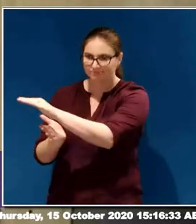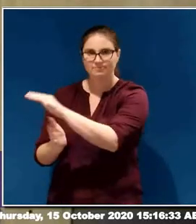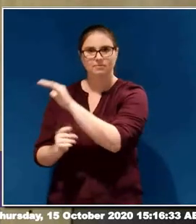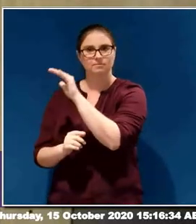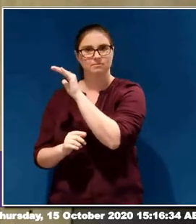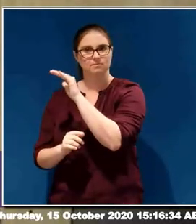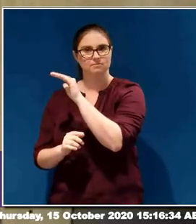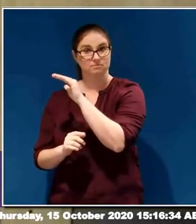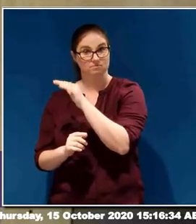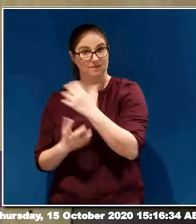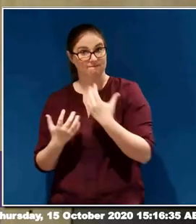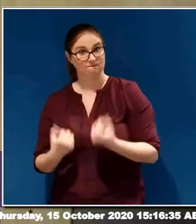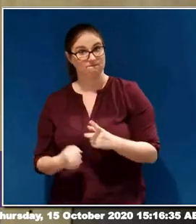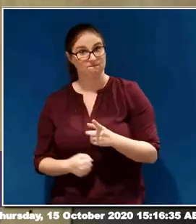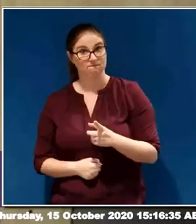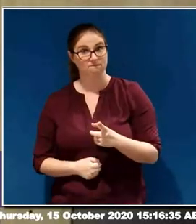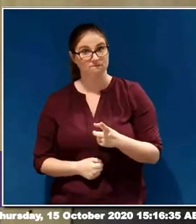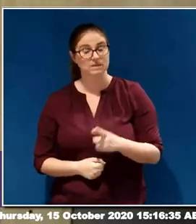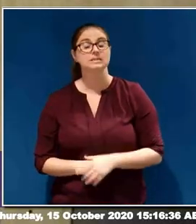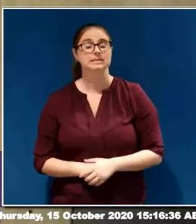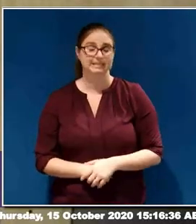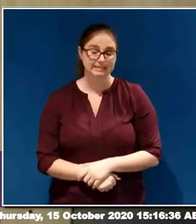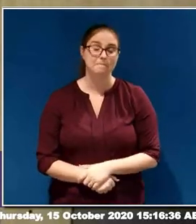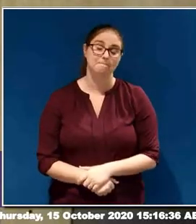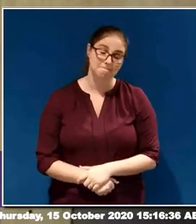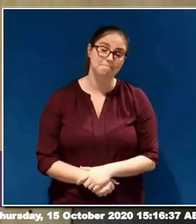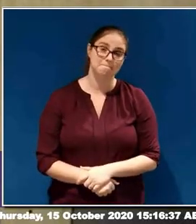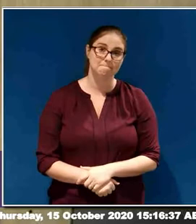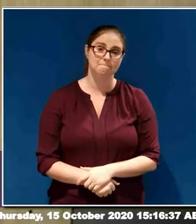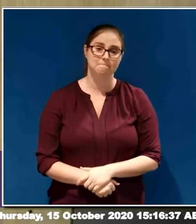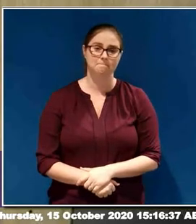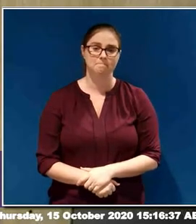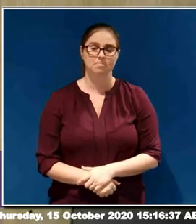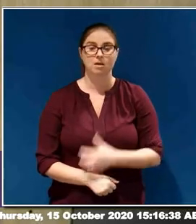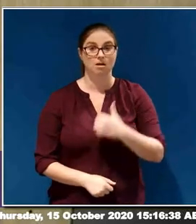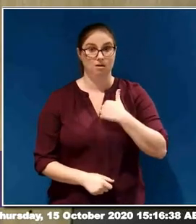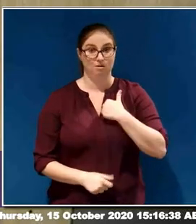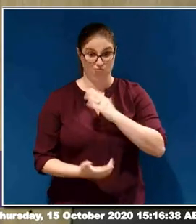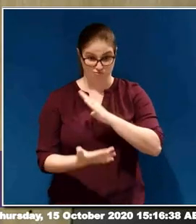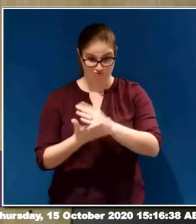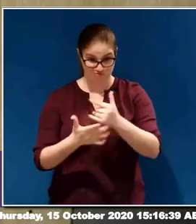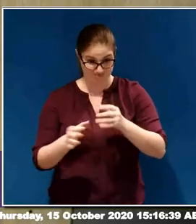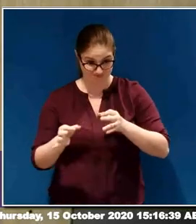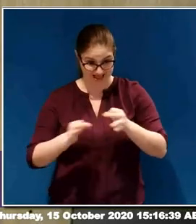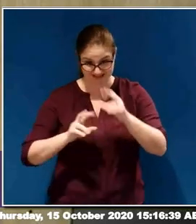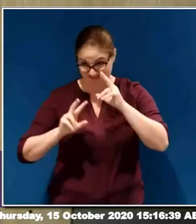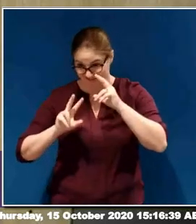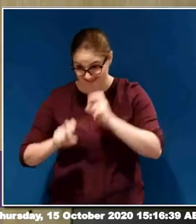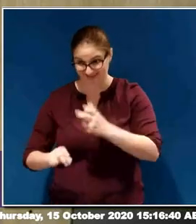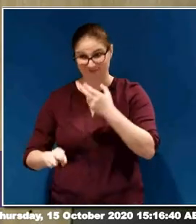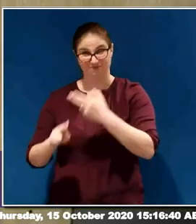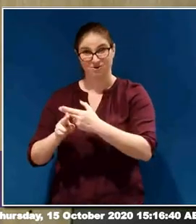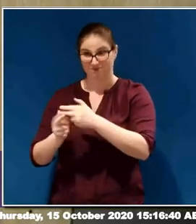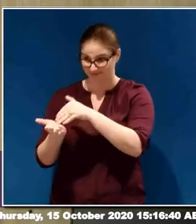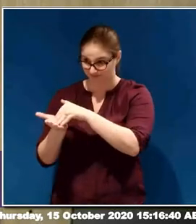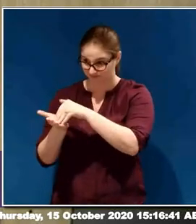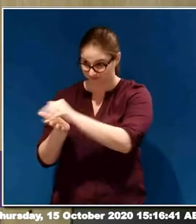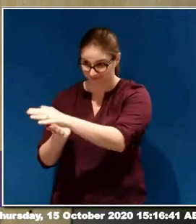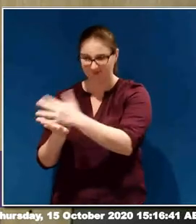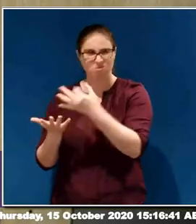I didn't set out to research that, and actually this research informs a new study that we have started.